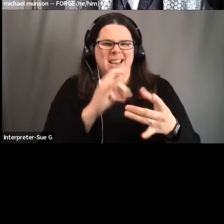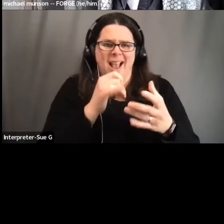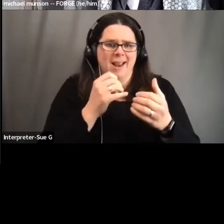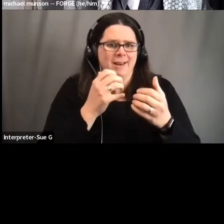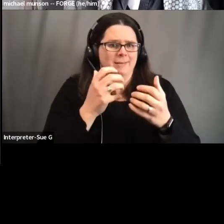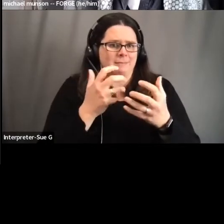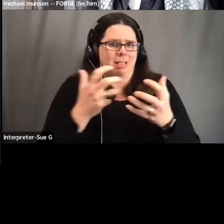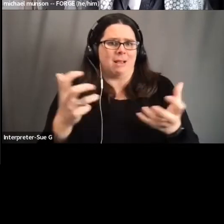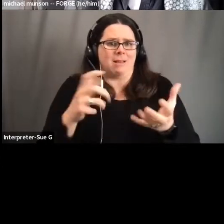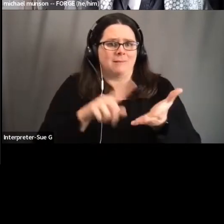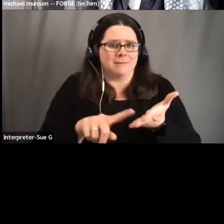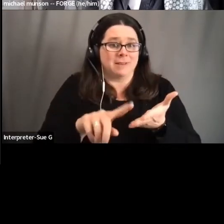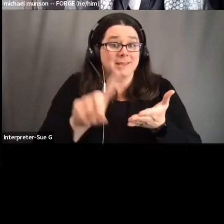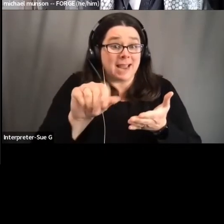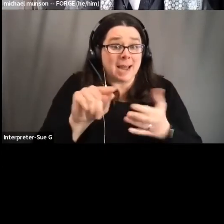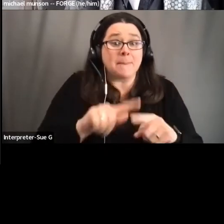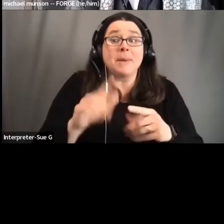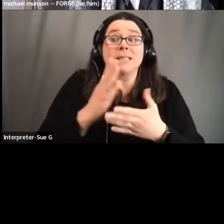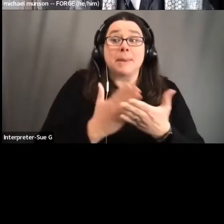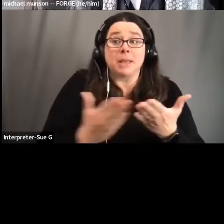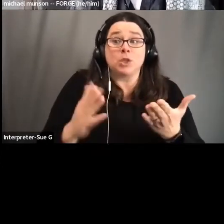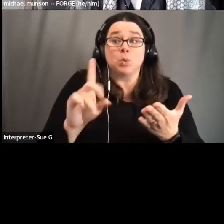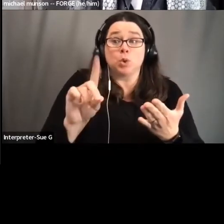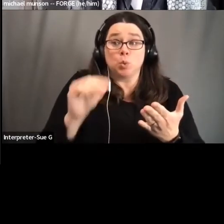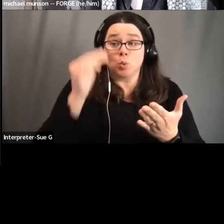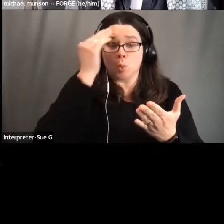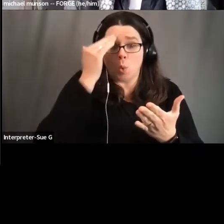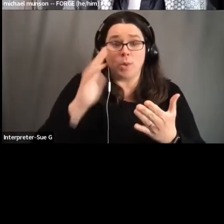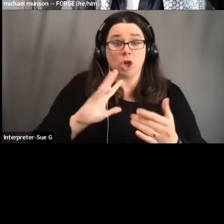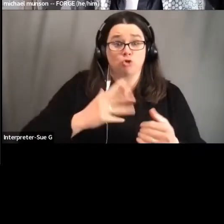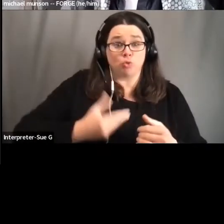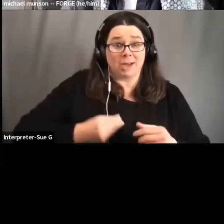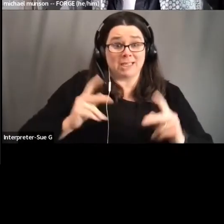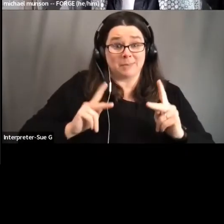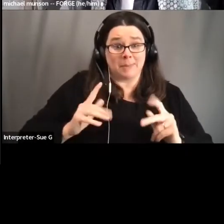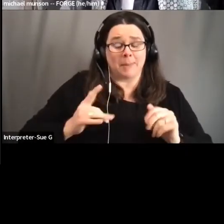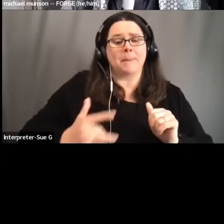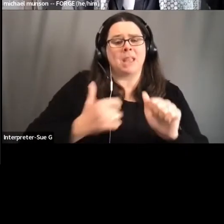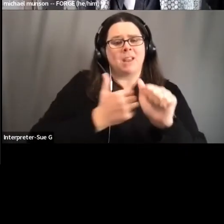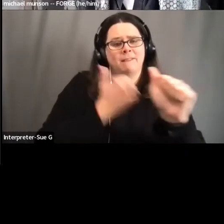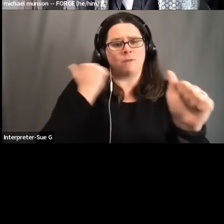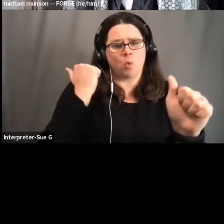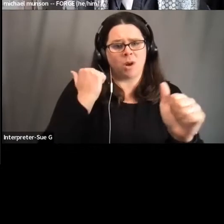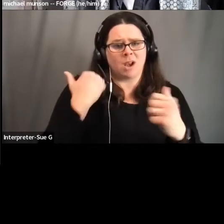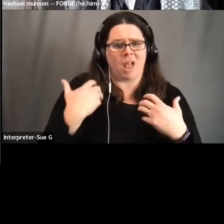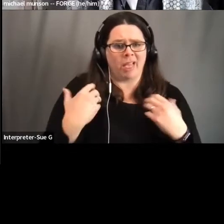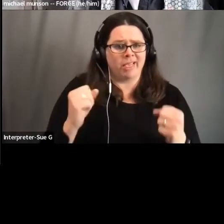but some of the things that we do know are that trans people avoid healthcare a lot.